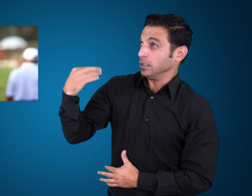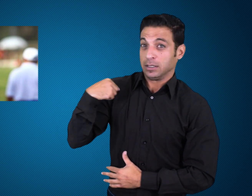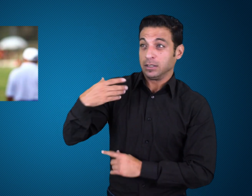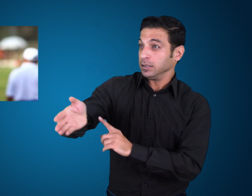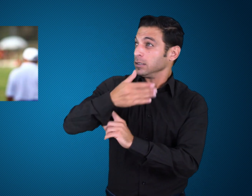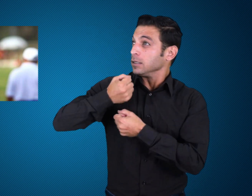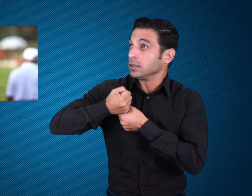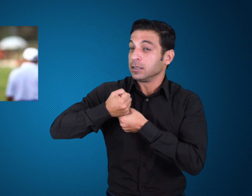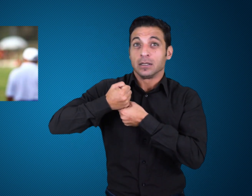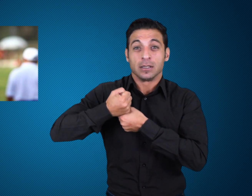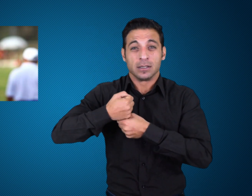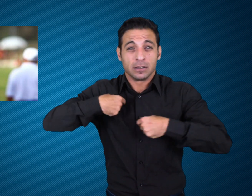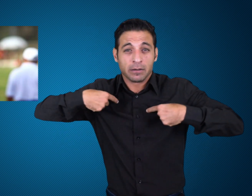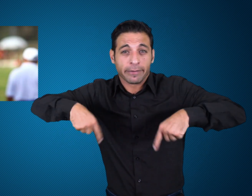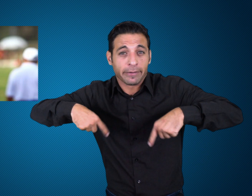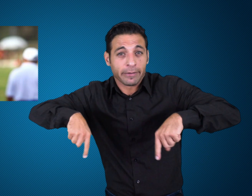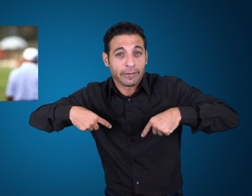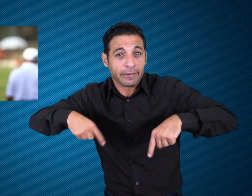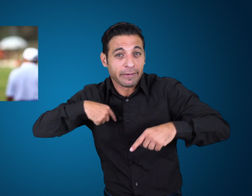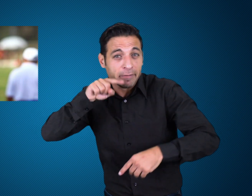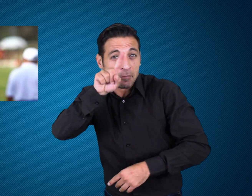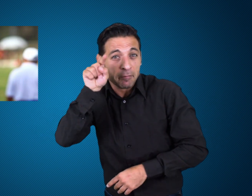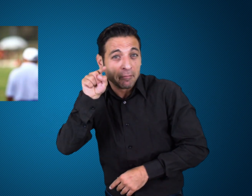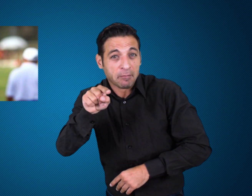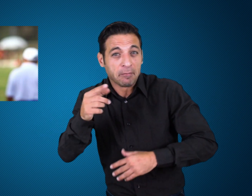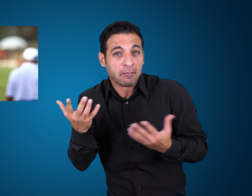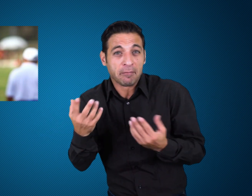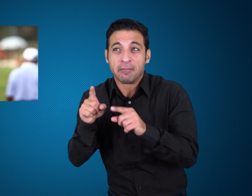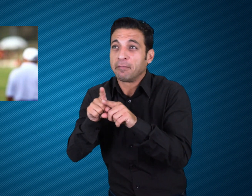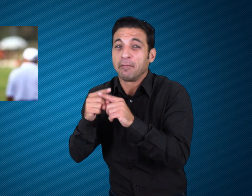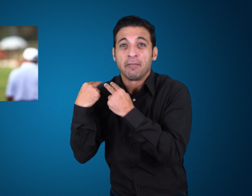That actually happened at the recent